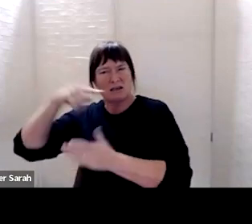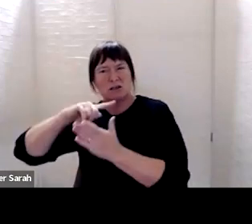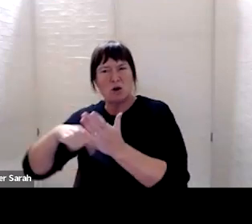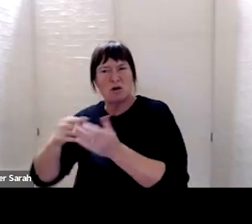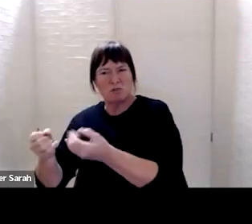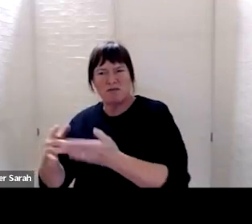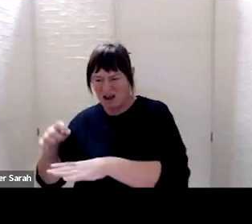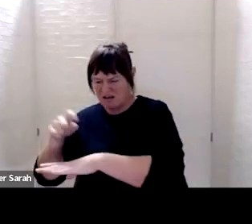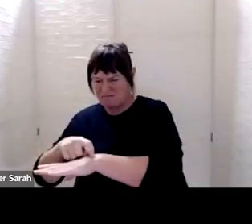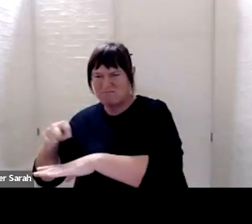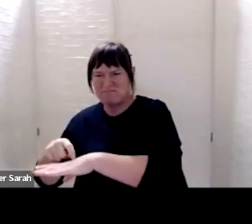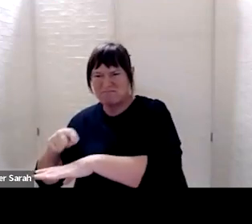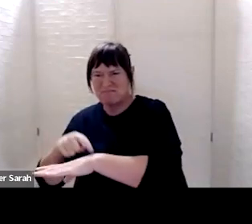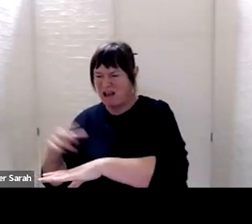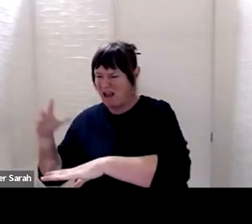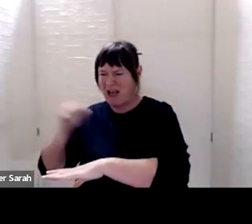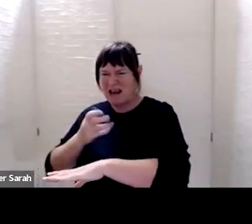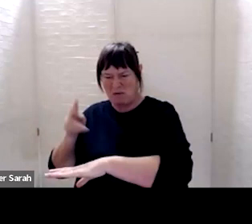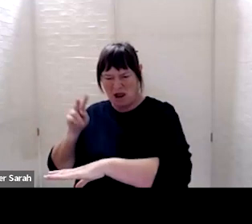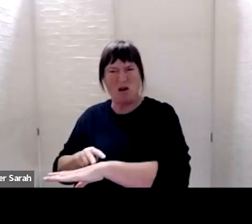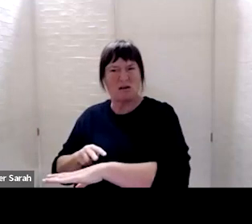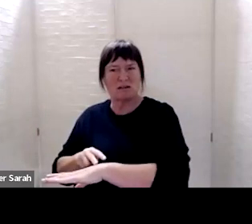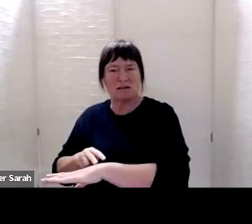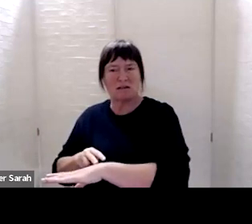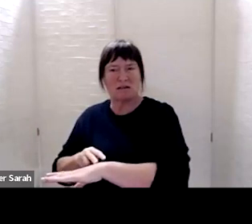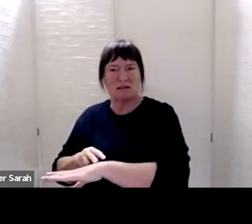I hate the look of it and it is not something which I would normally buy,